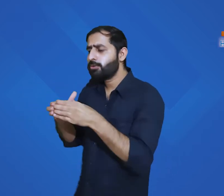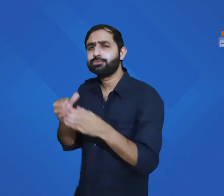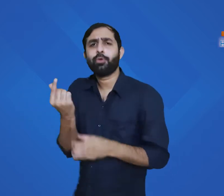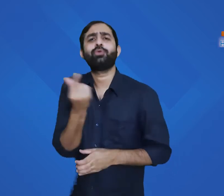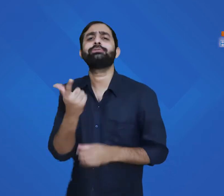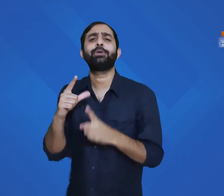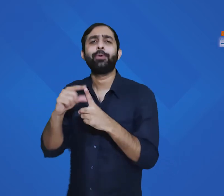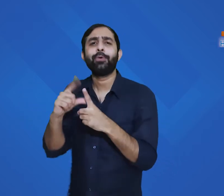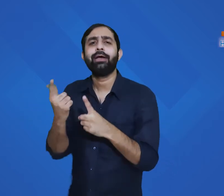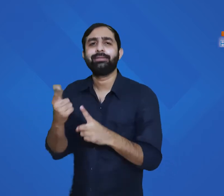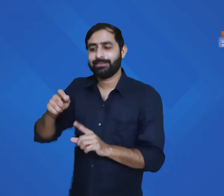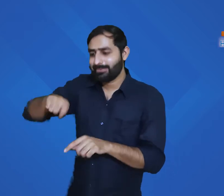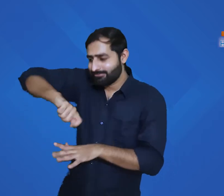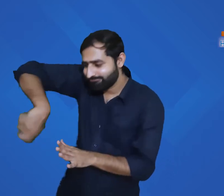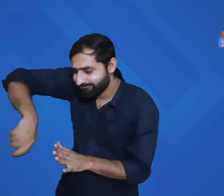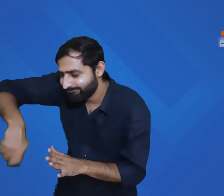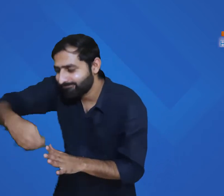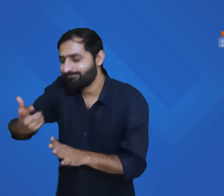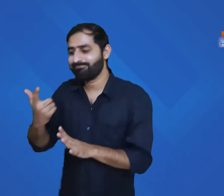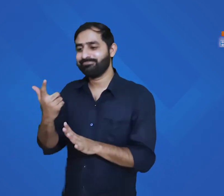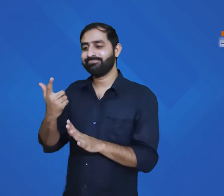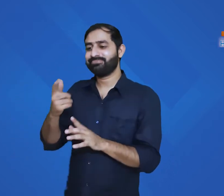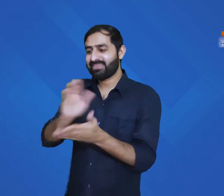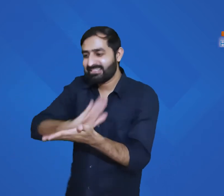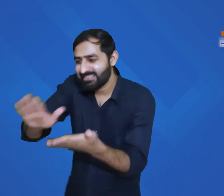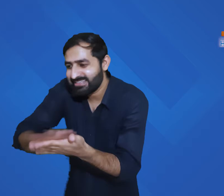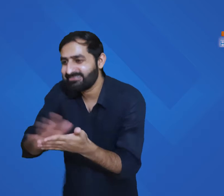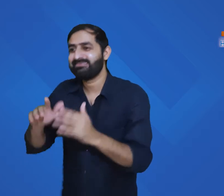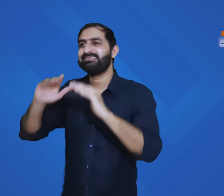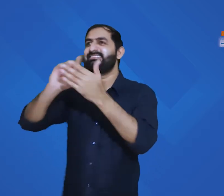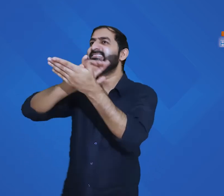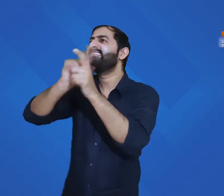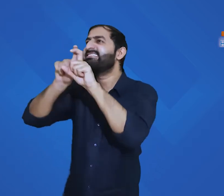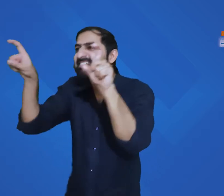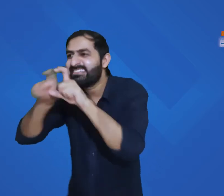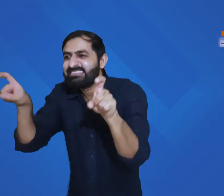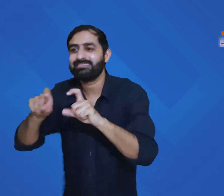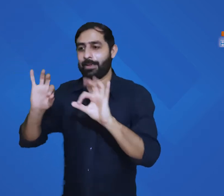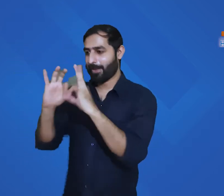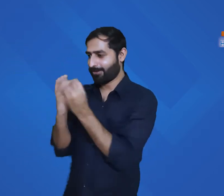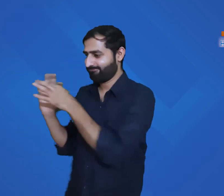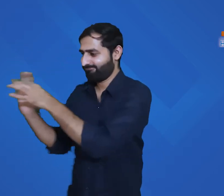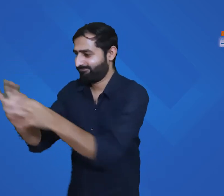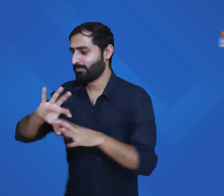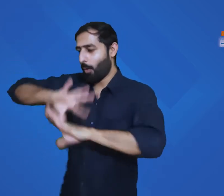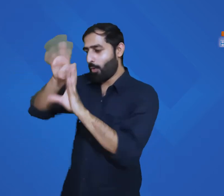Gender stereotypes was all around women were only meant to manage homes, children and the needs of the family.